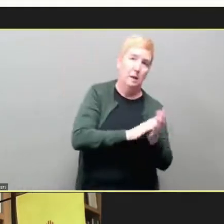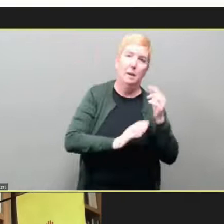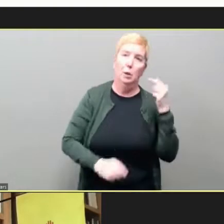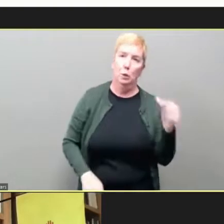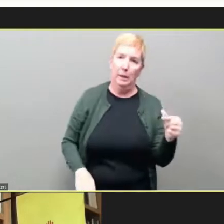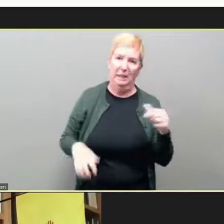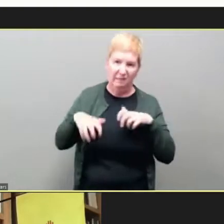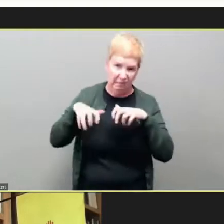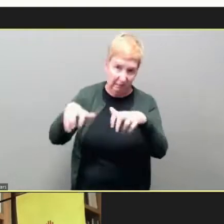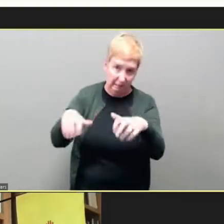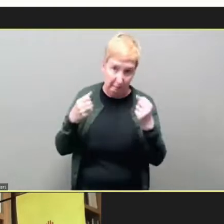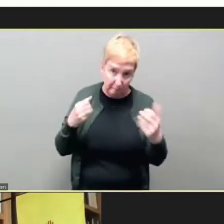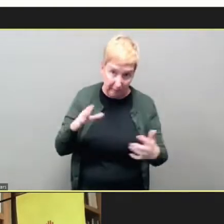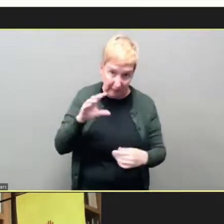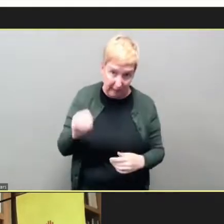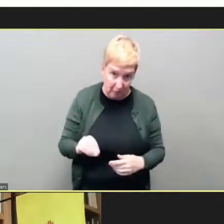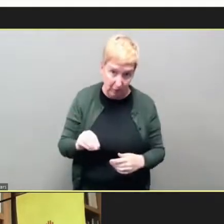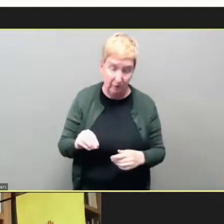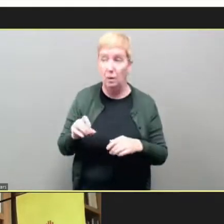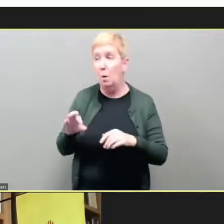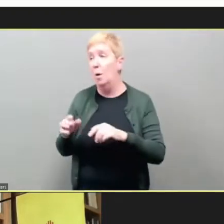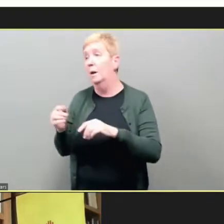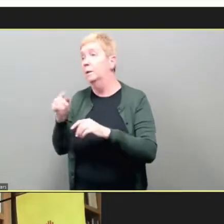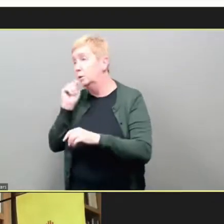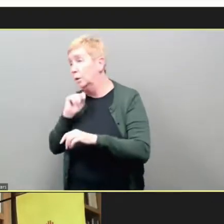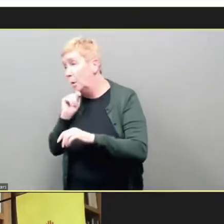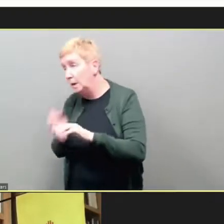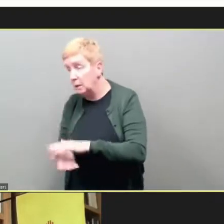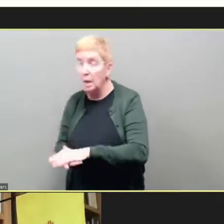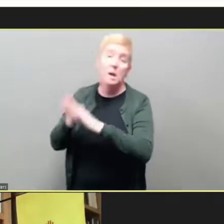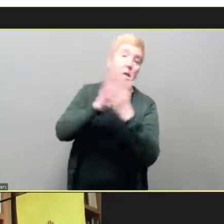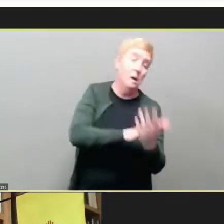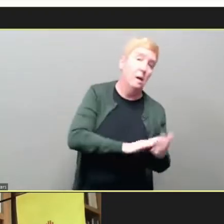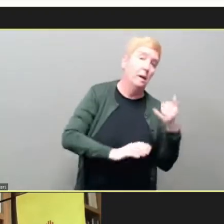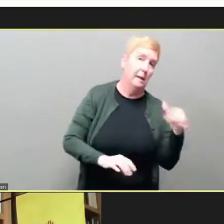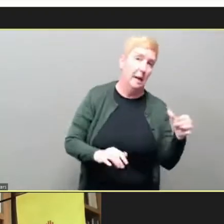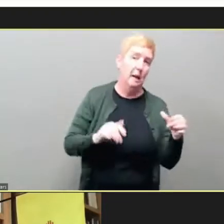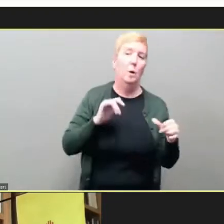least green if they do not make improvements in whichever category they are missing.